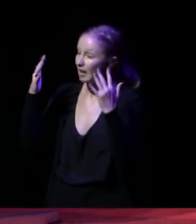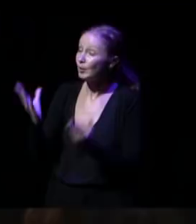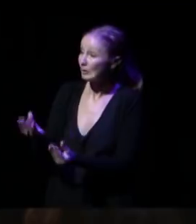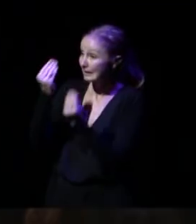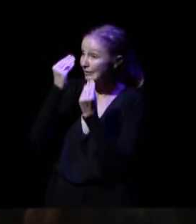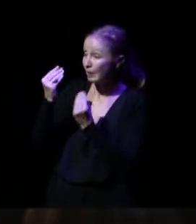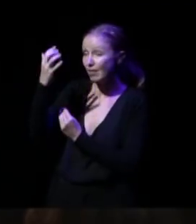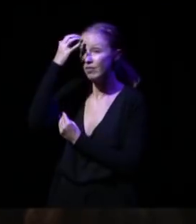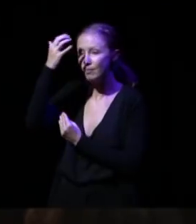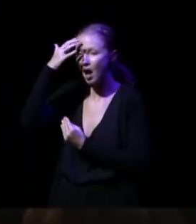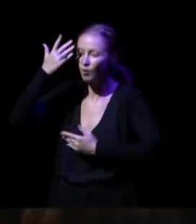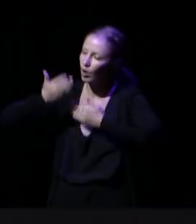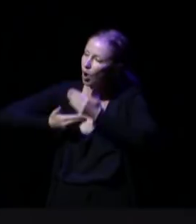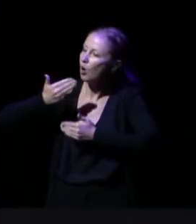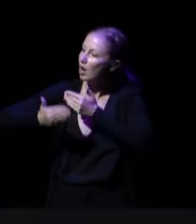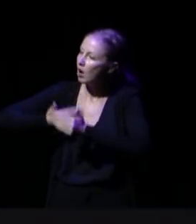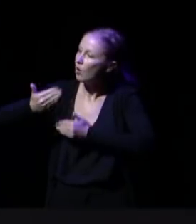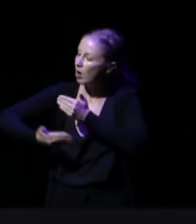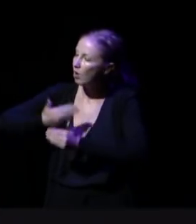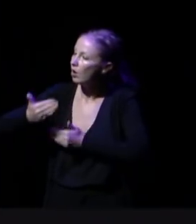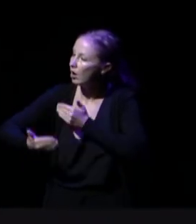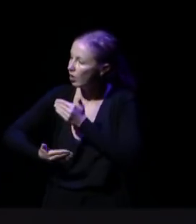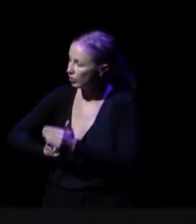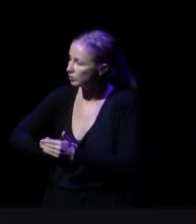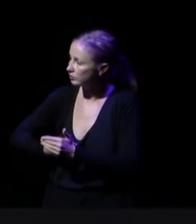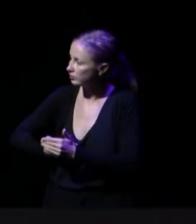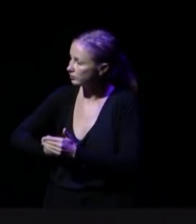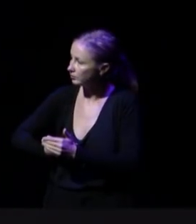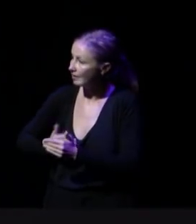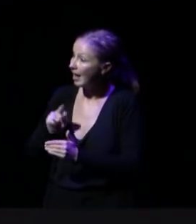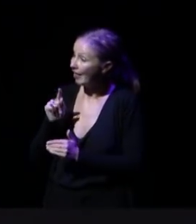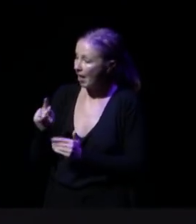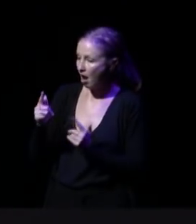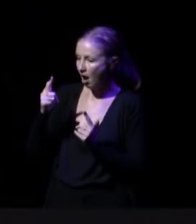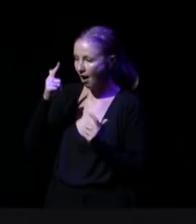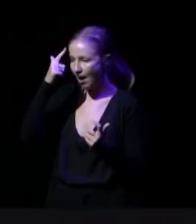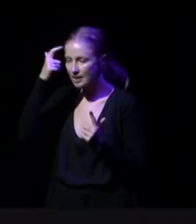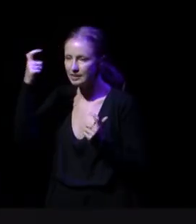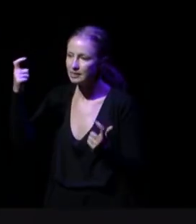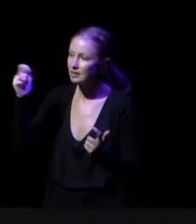and on doing what it does, you know. And that ideas and thoughts that you have are just,